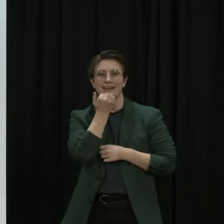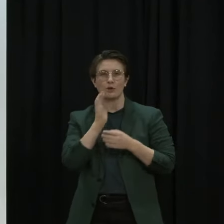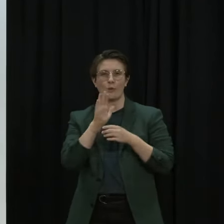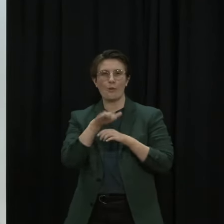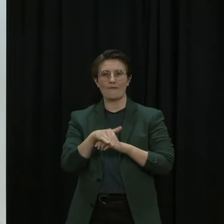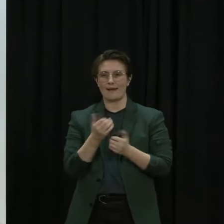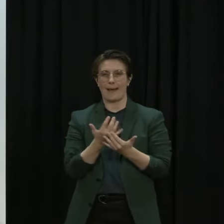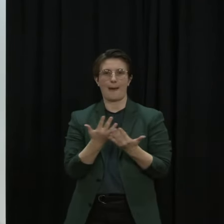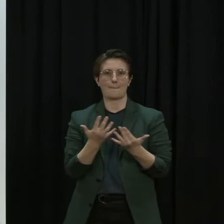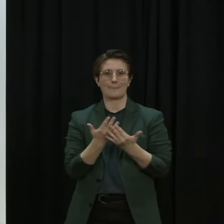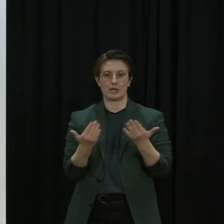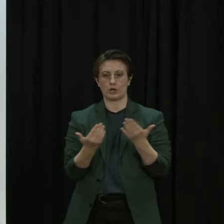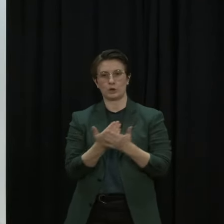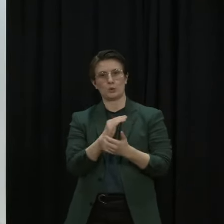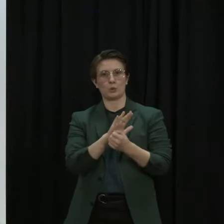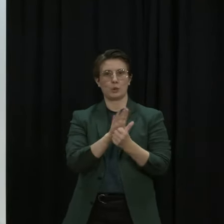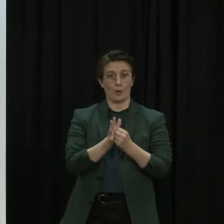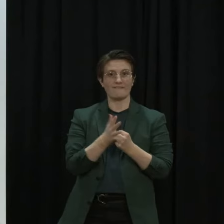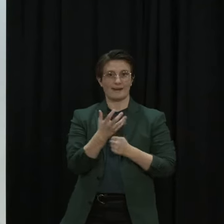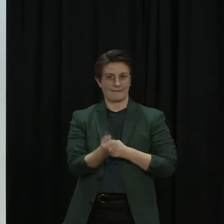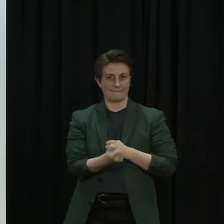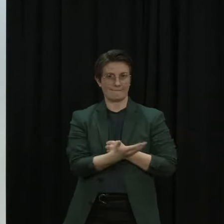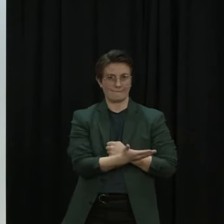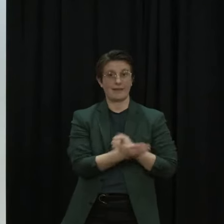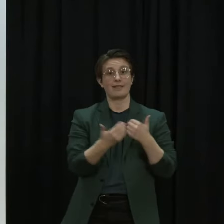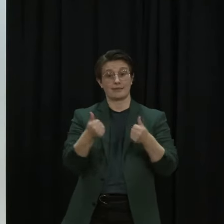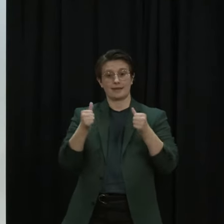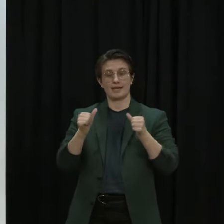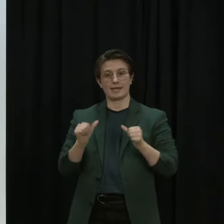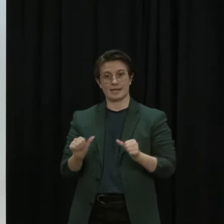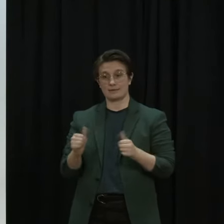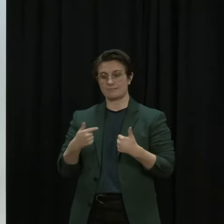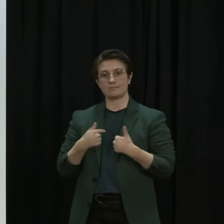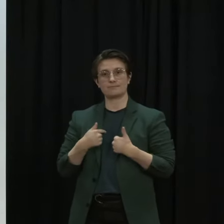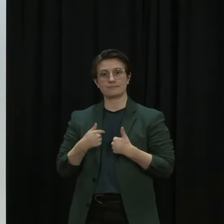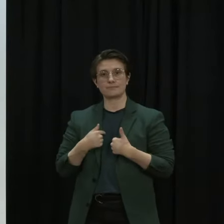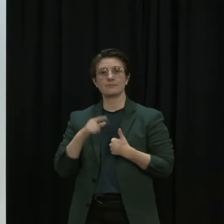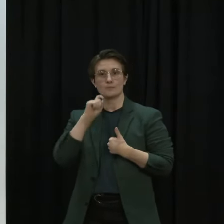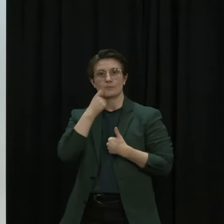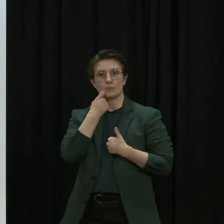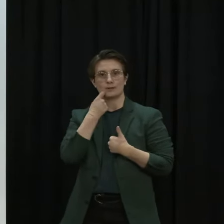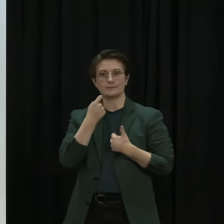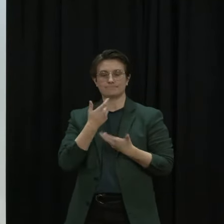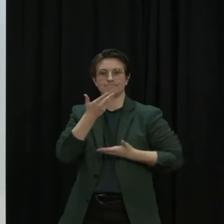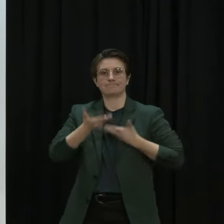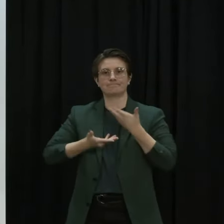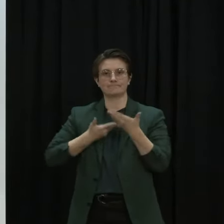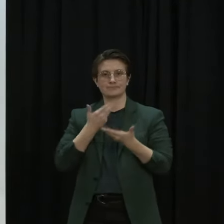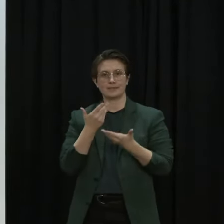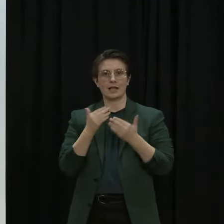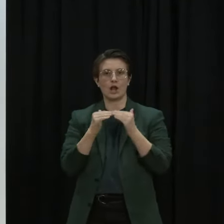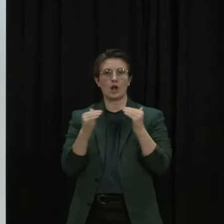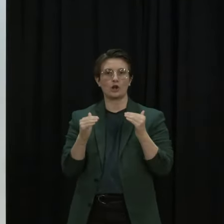Hi, good afternoon, everybody. Quite a lot to get through